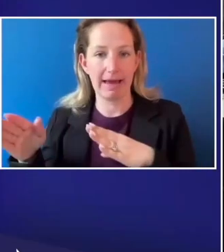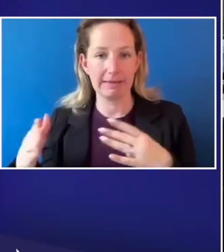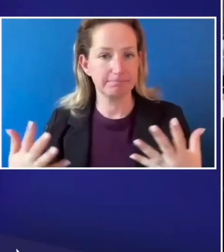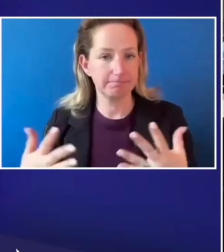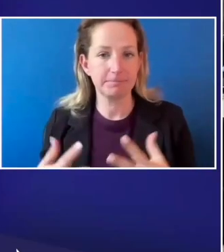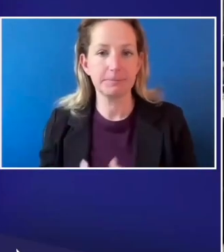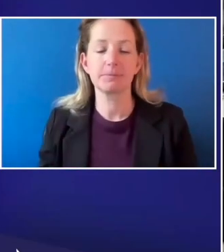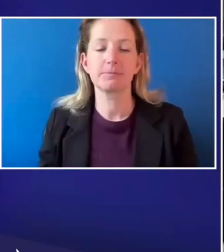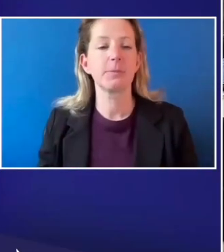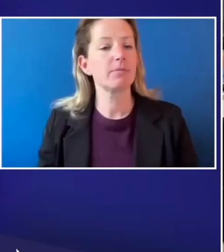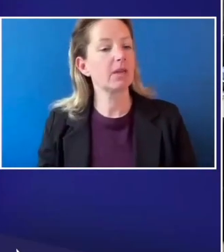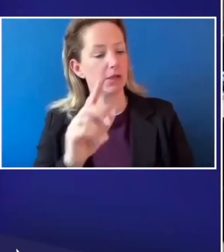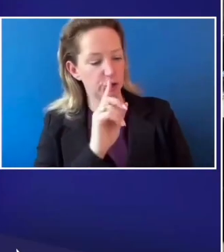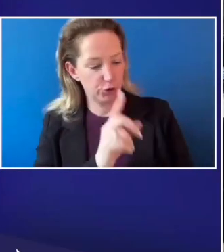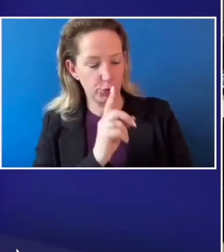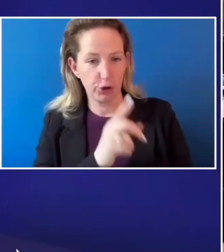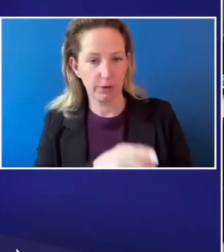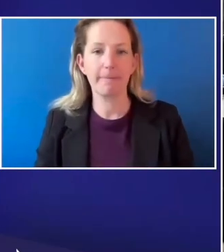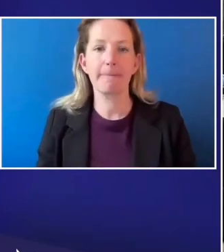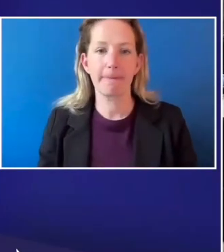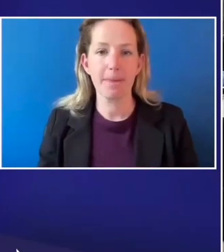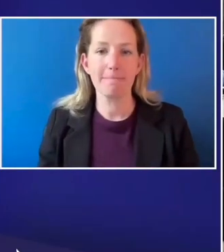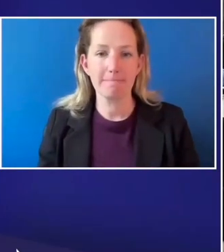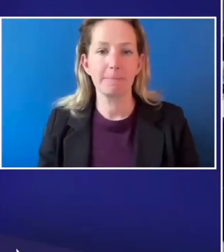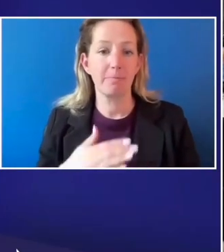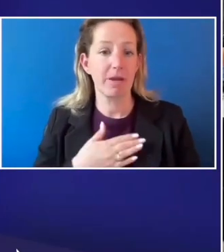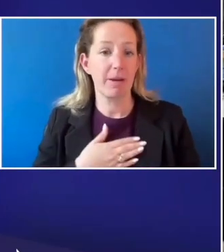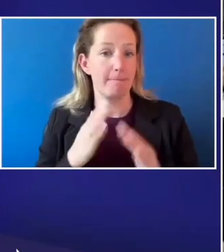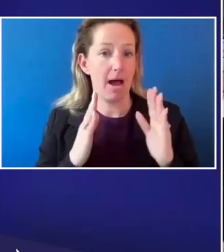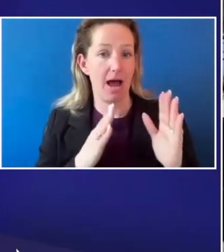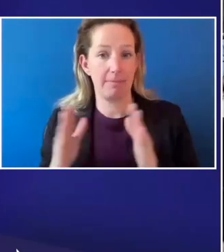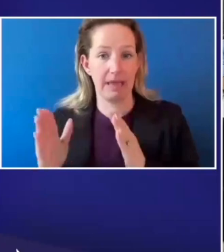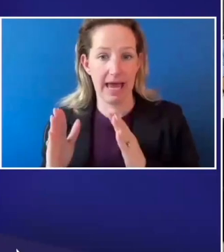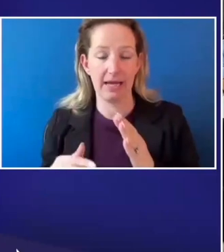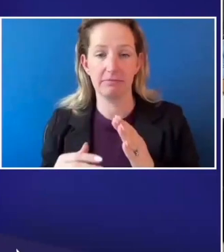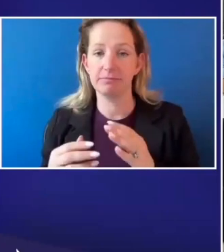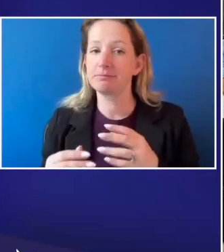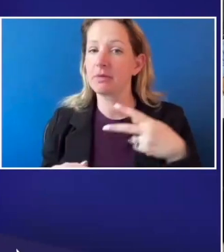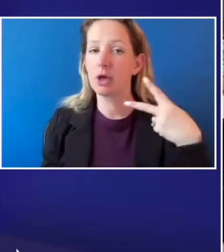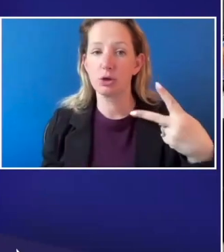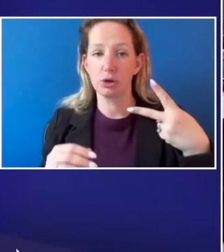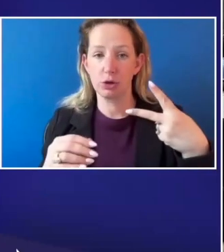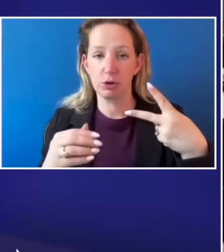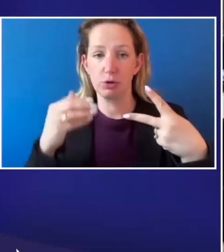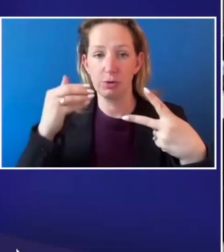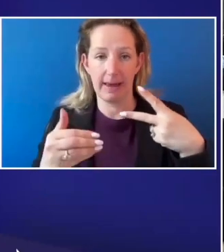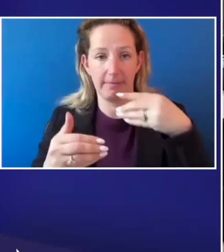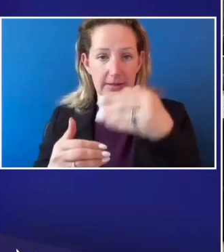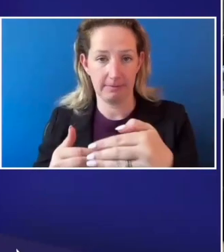Sure. My plan was really to have 2 steps. One is I was going to go over